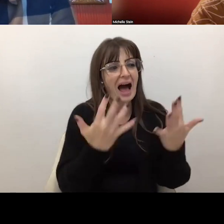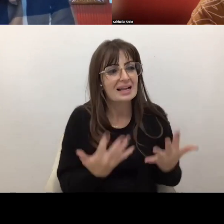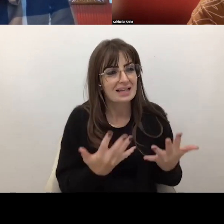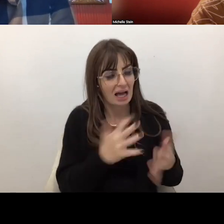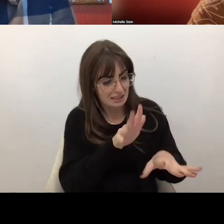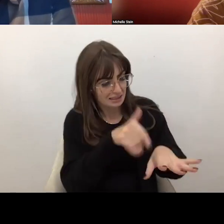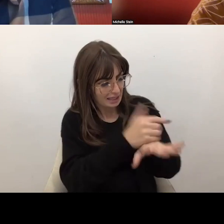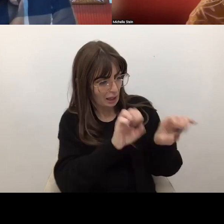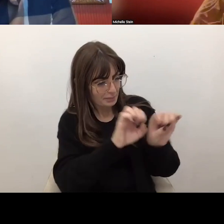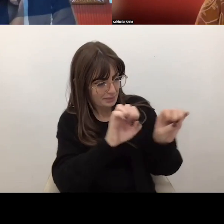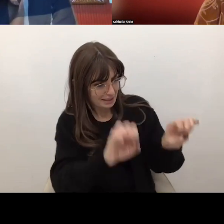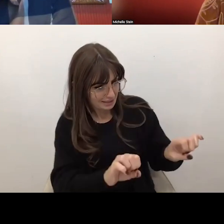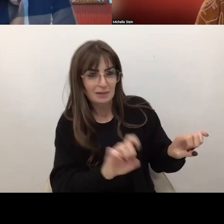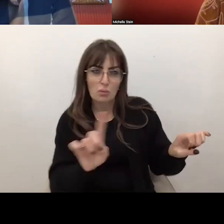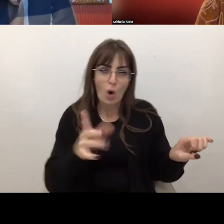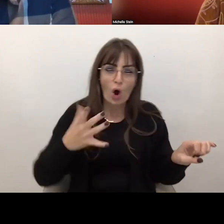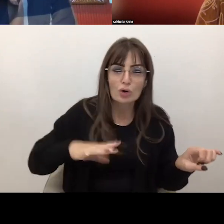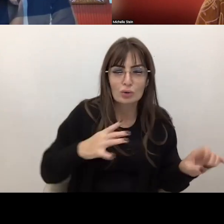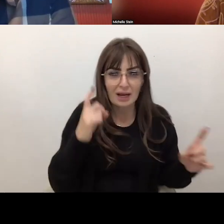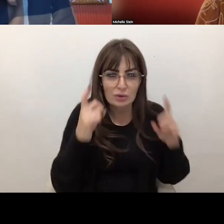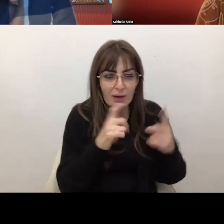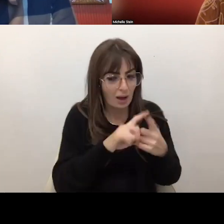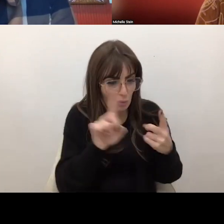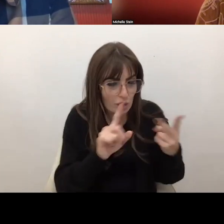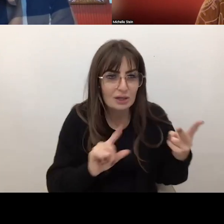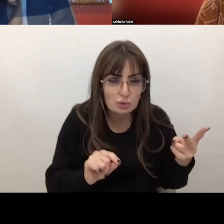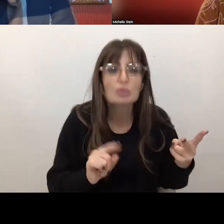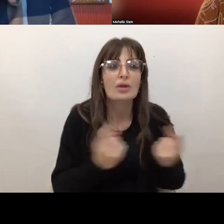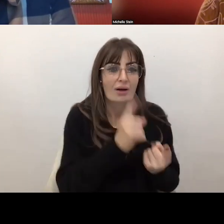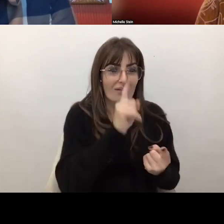up, or what you need to consider and what you need to do, the first person who came to mind